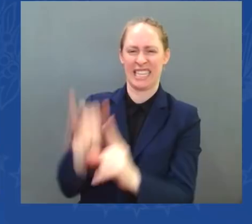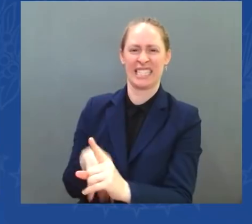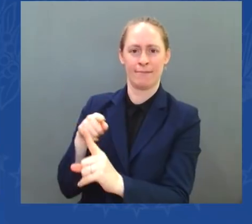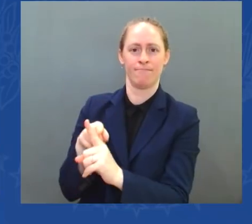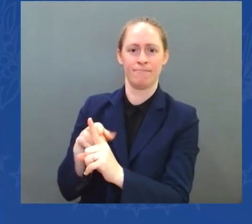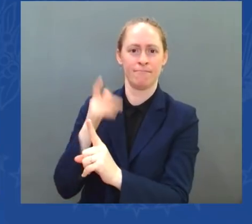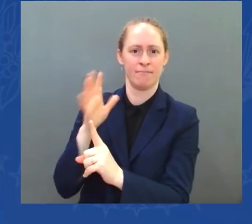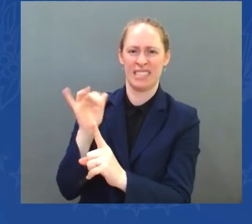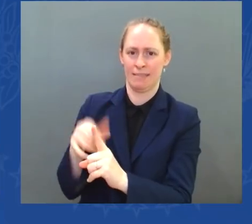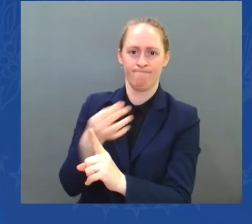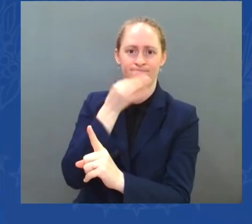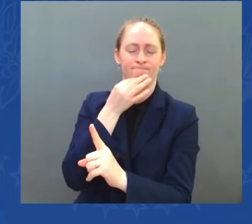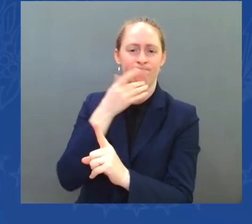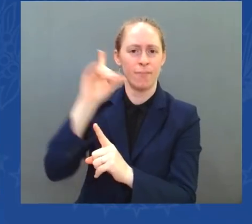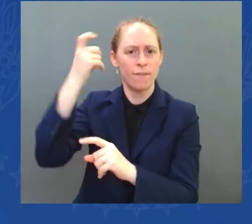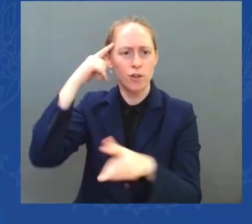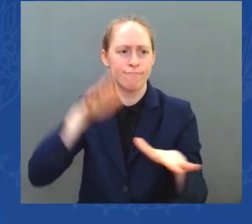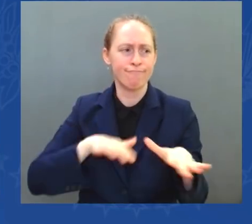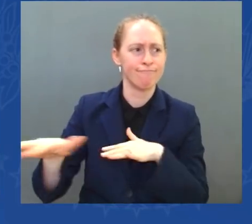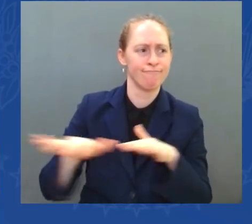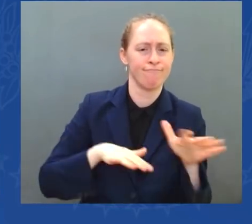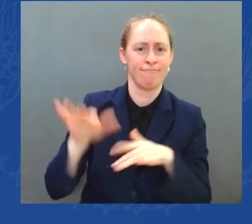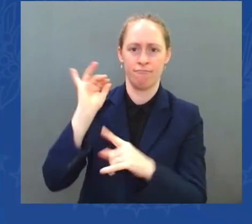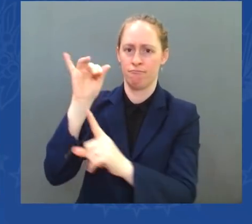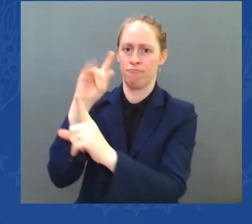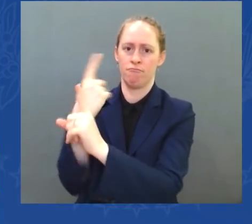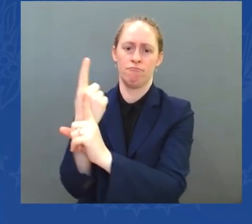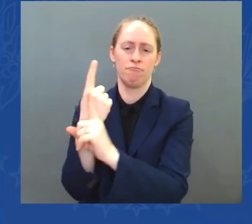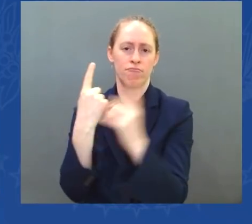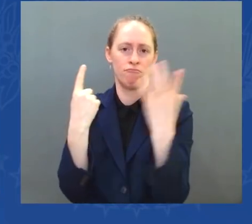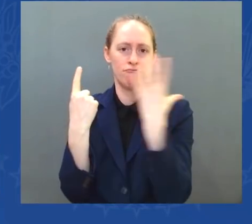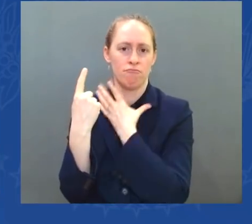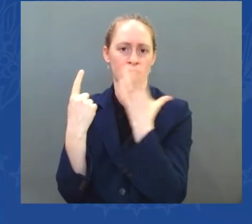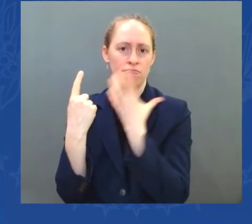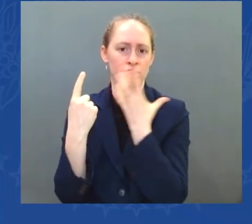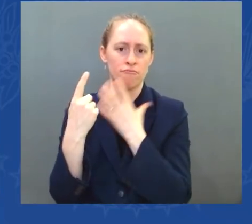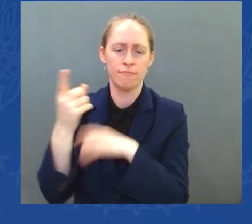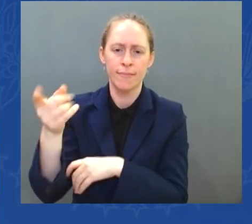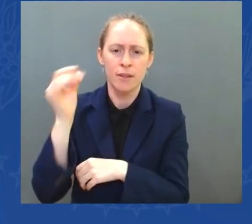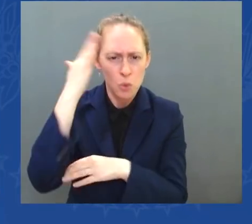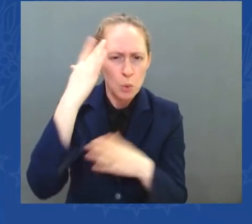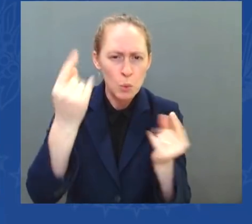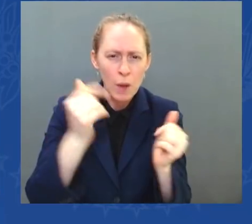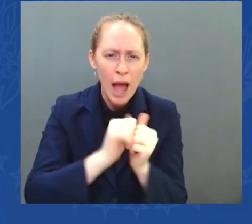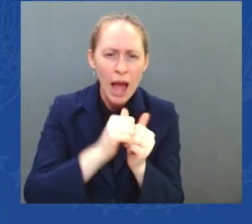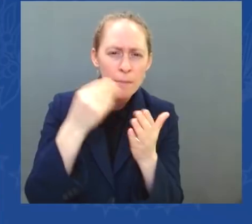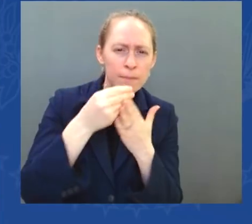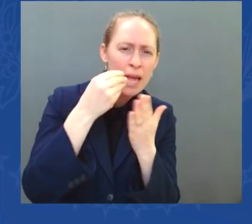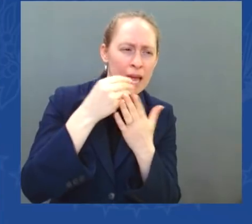He's deployed funding for American Rescue Plan, delivered debt free community college for young people in North Carolina.